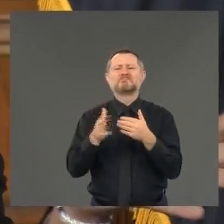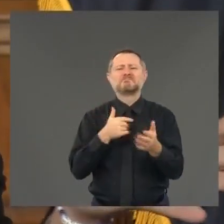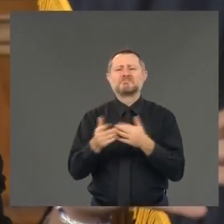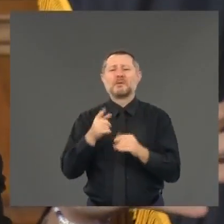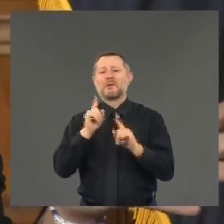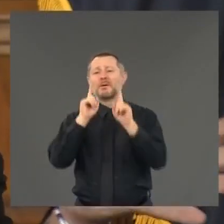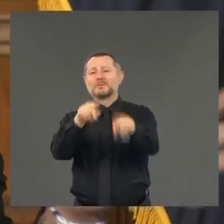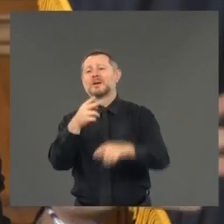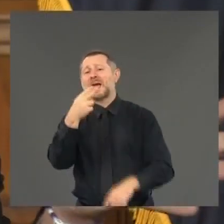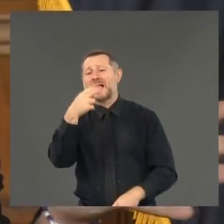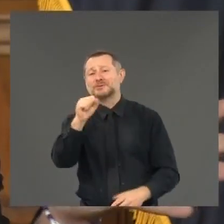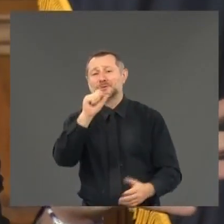HURT OR STYMIED BY THE CLOSE DOWN.